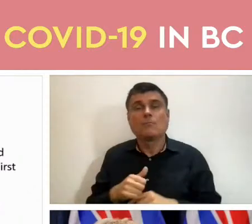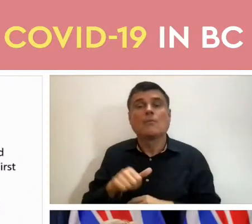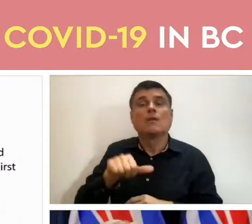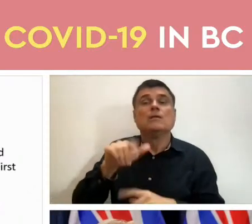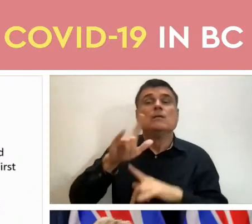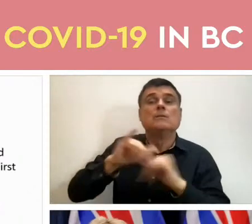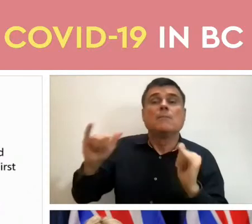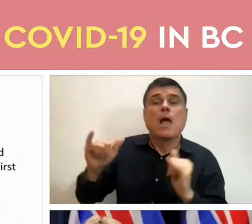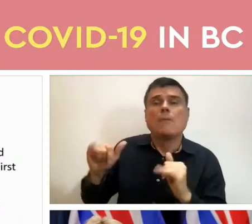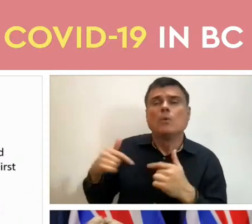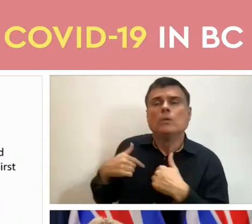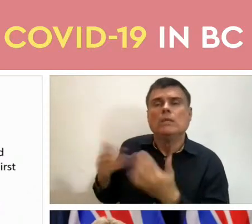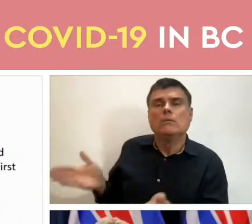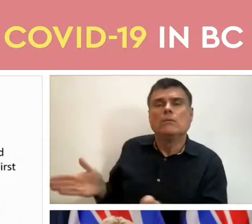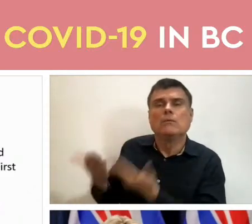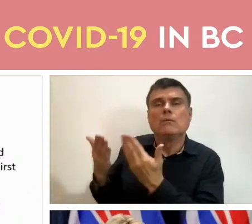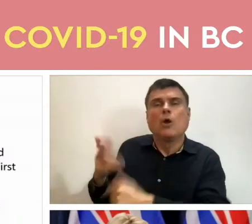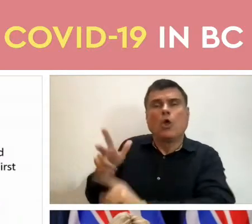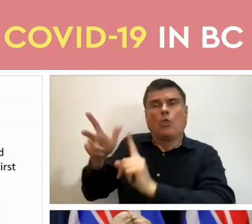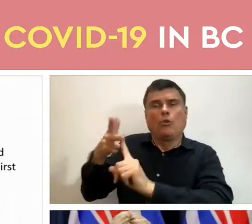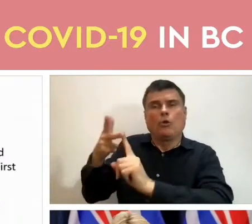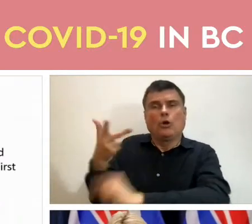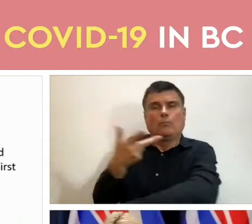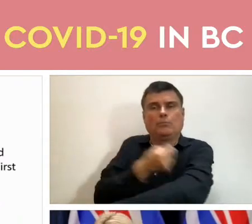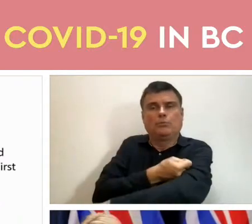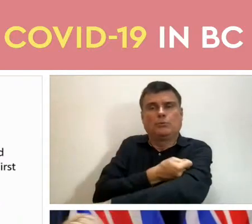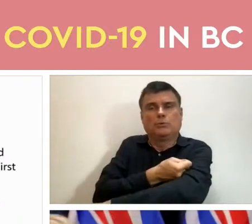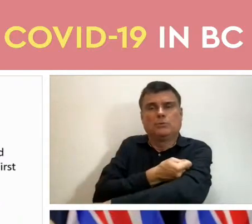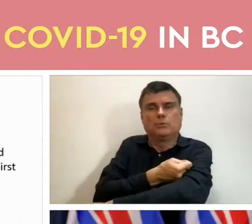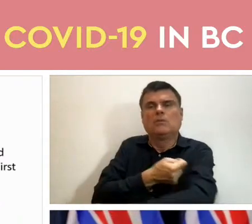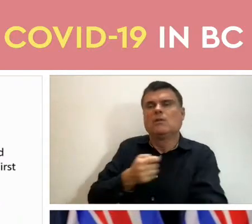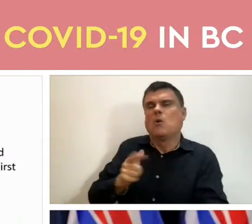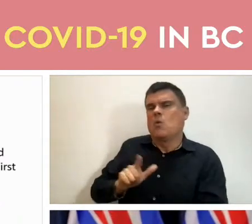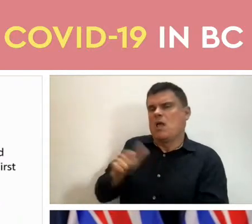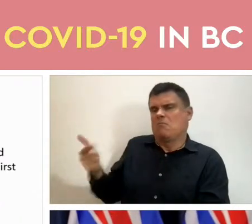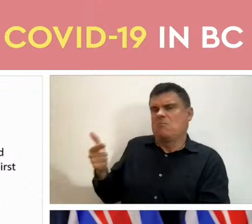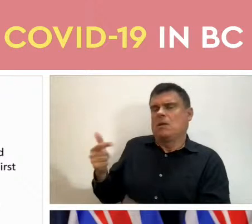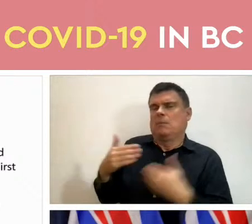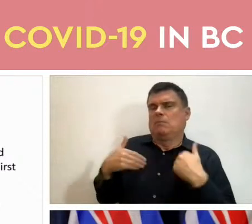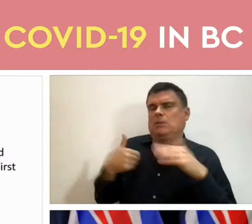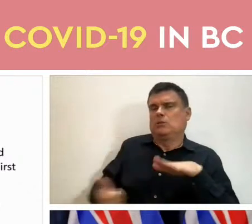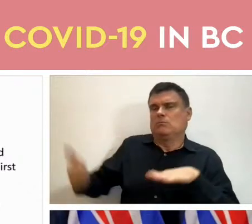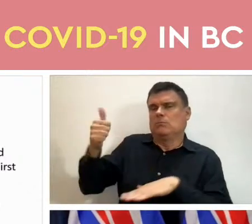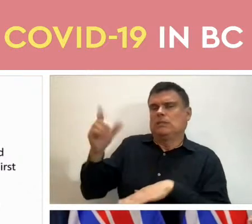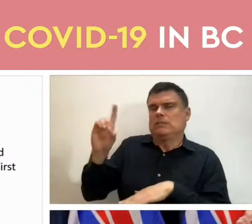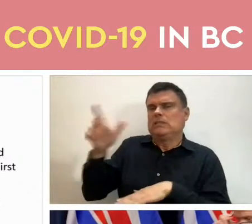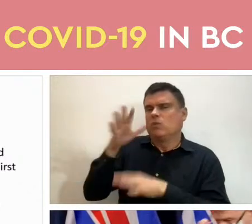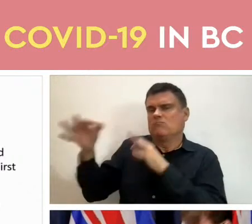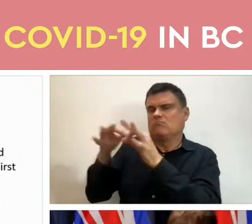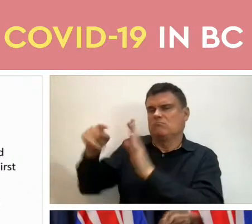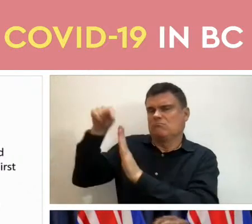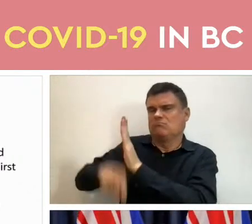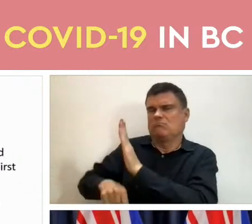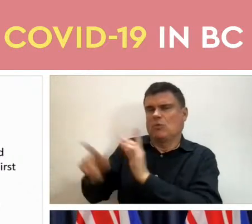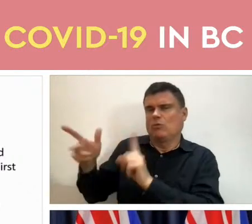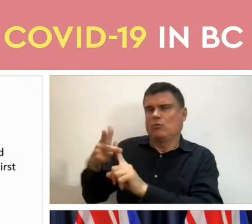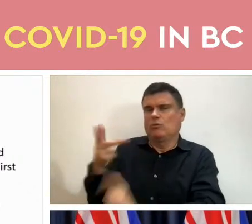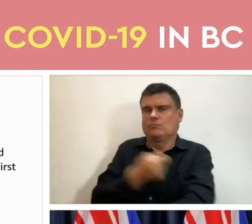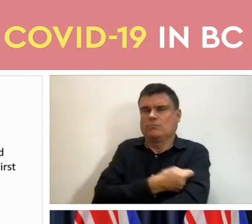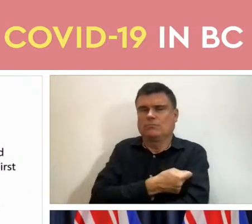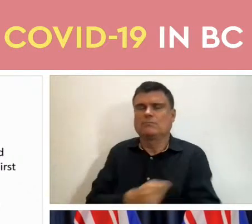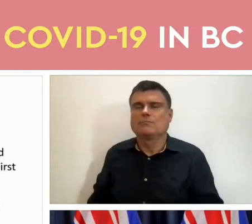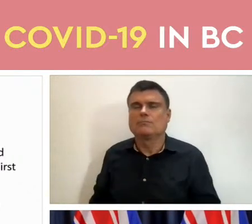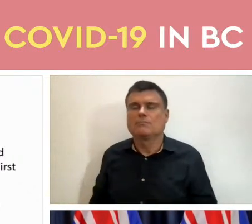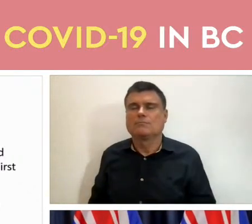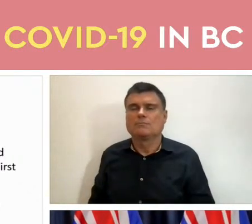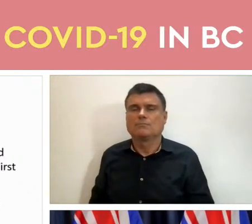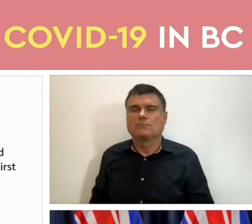minister Dix to because us